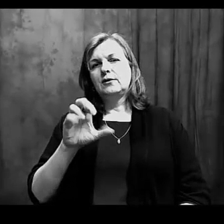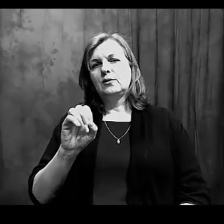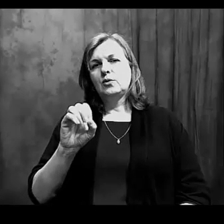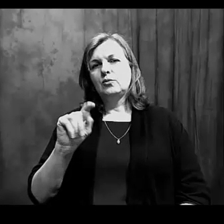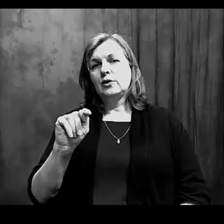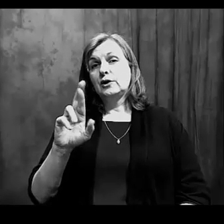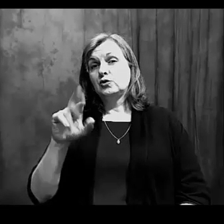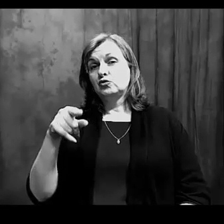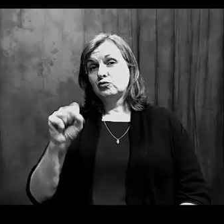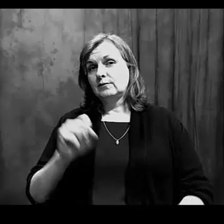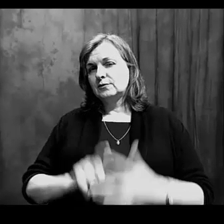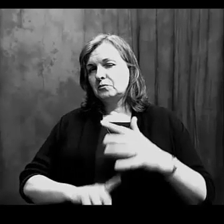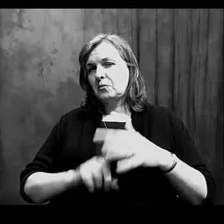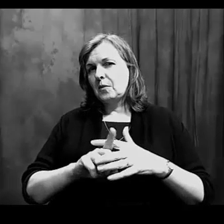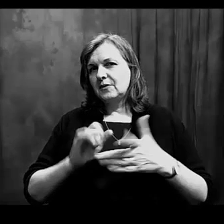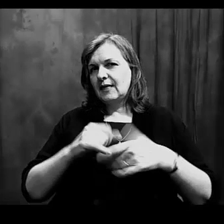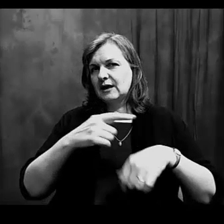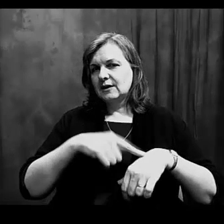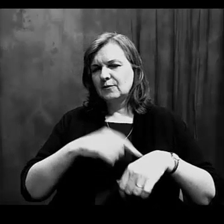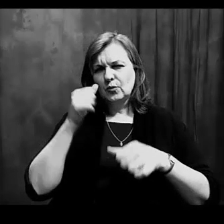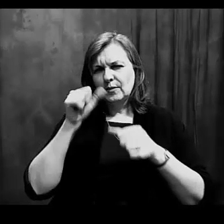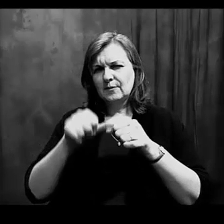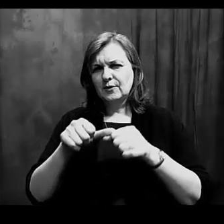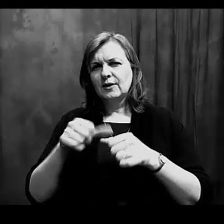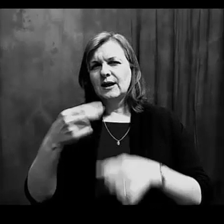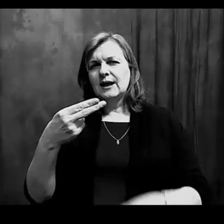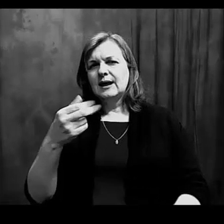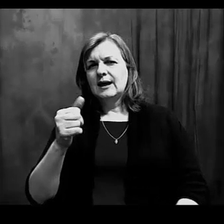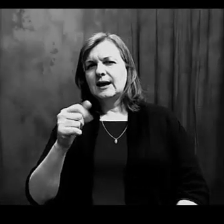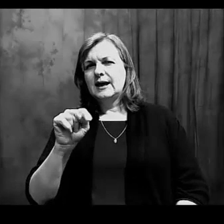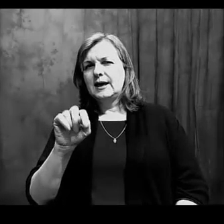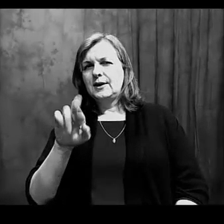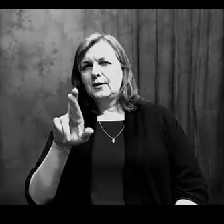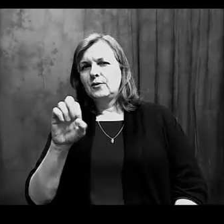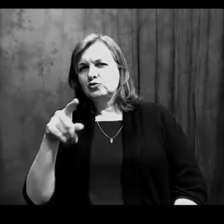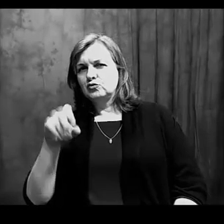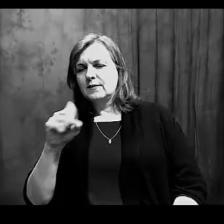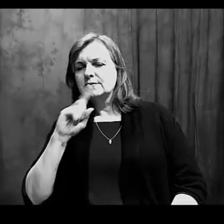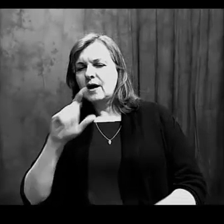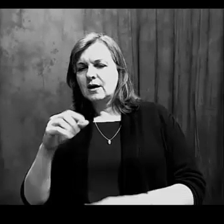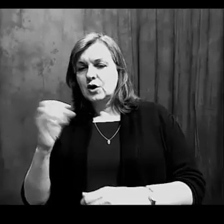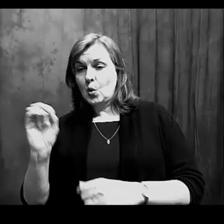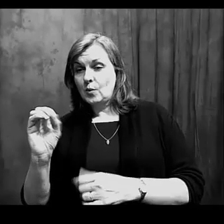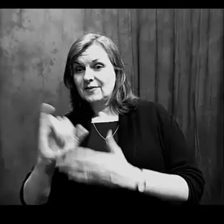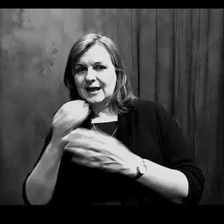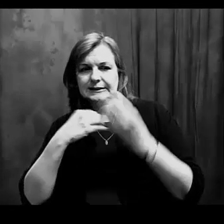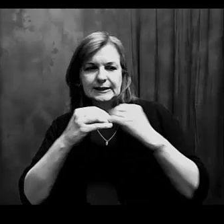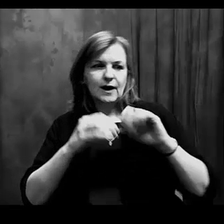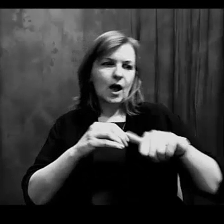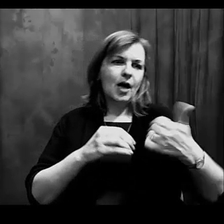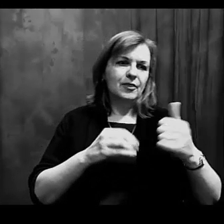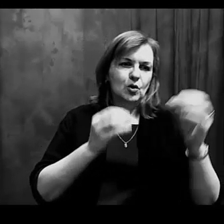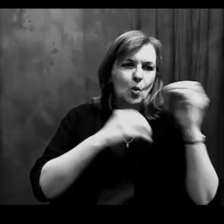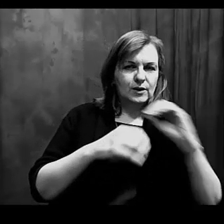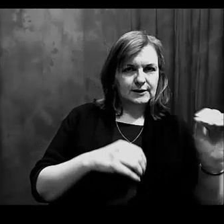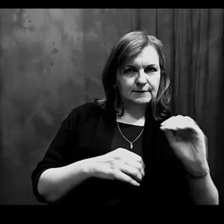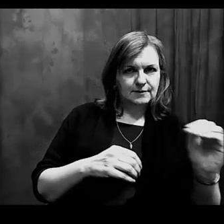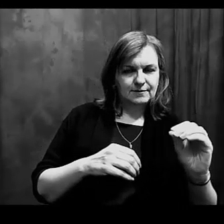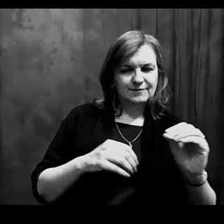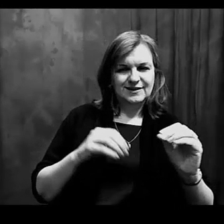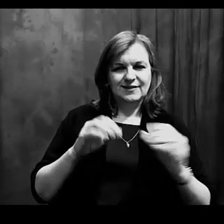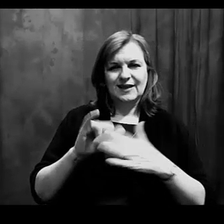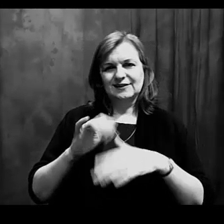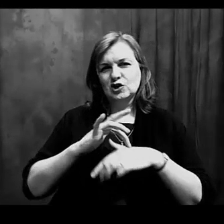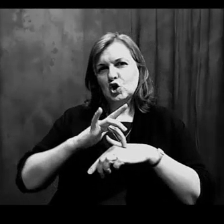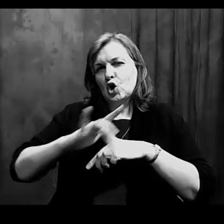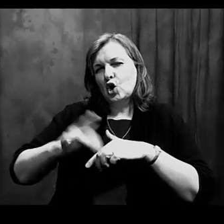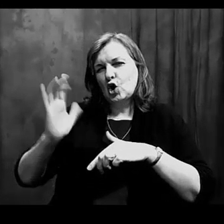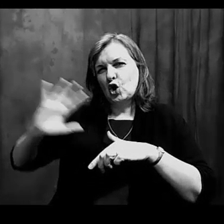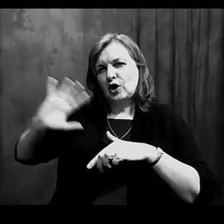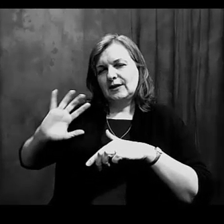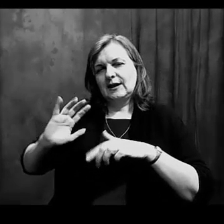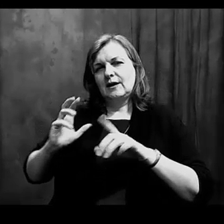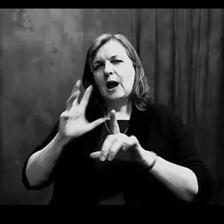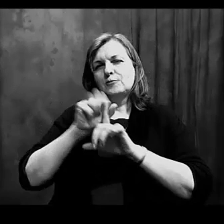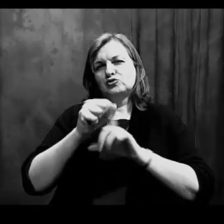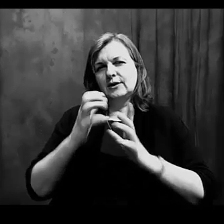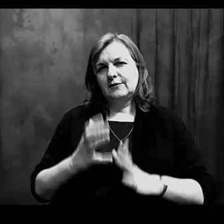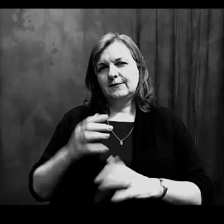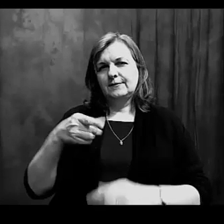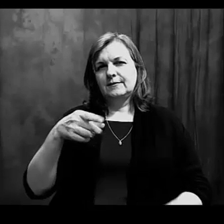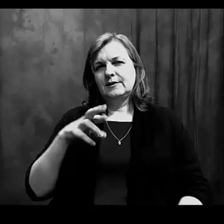during this time so remember heterotrophs are organisms that can eat other organisms so this is early order predators